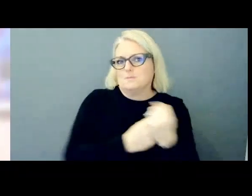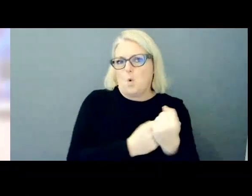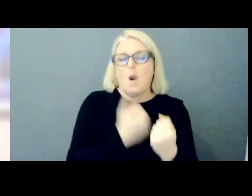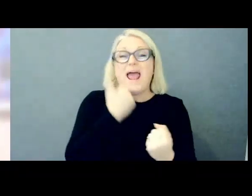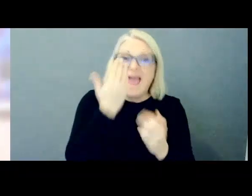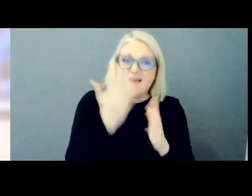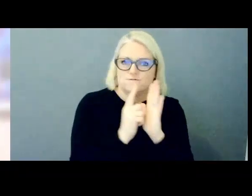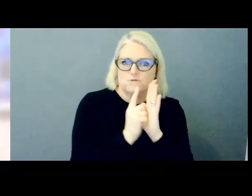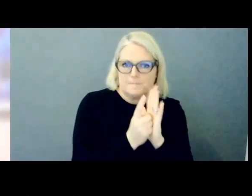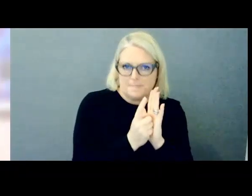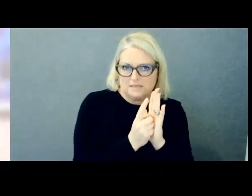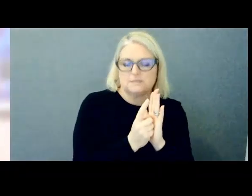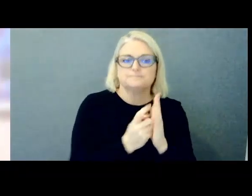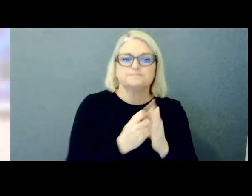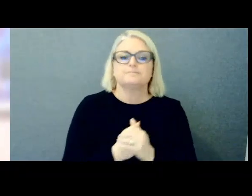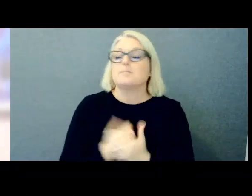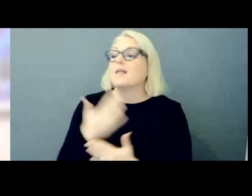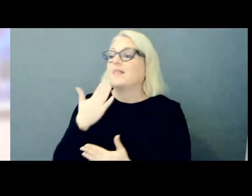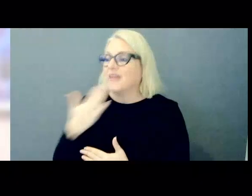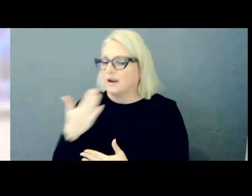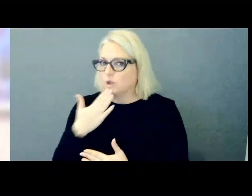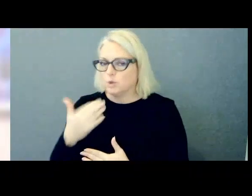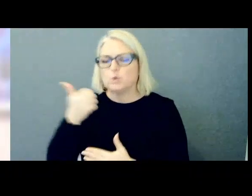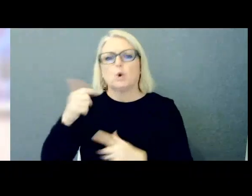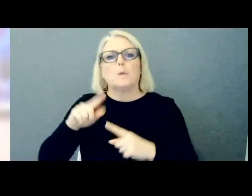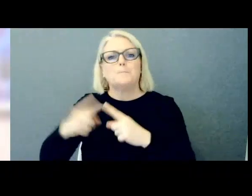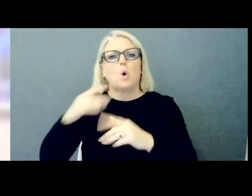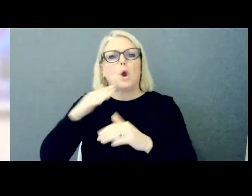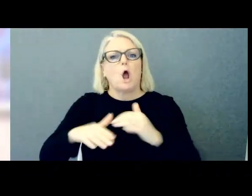Thank you, and such an important point around quality versus safety.